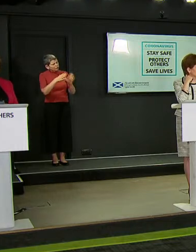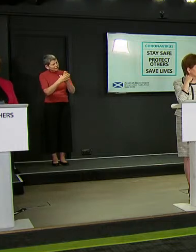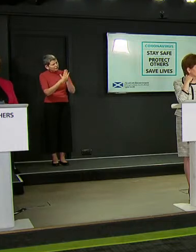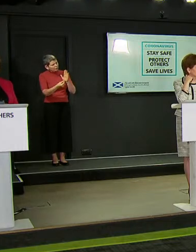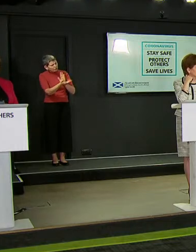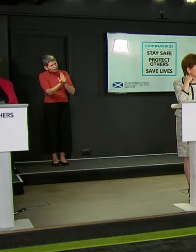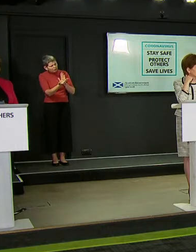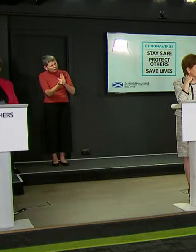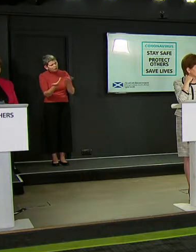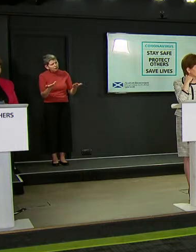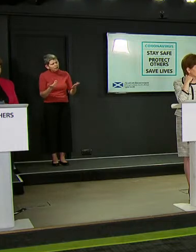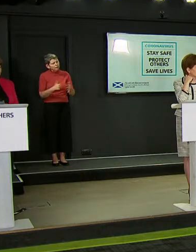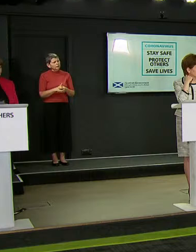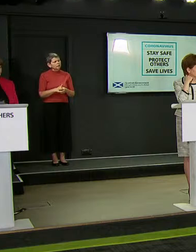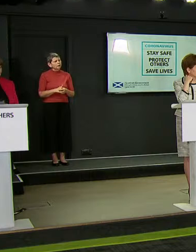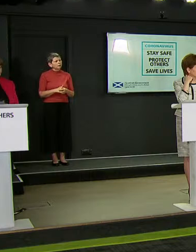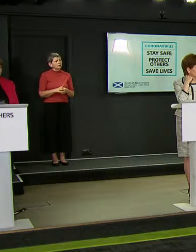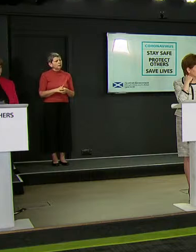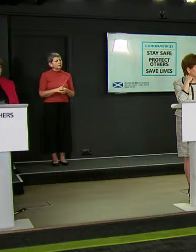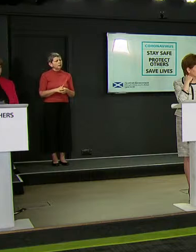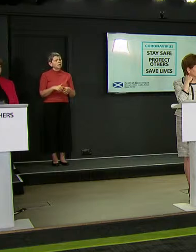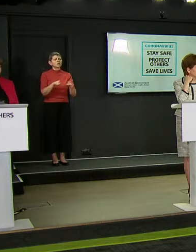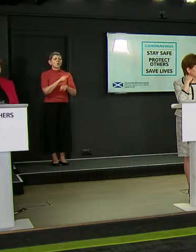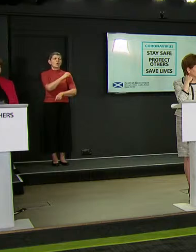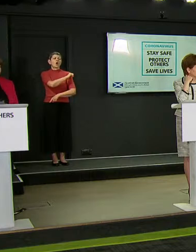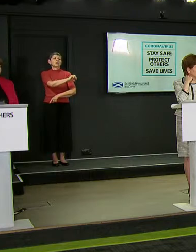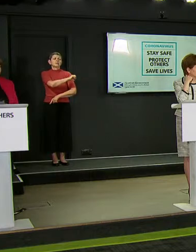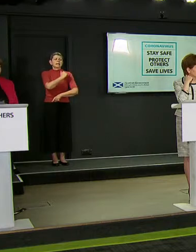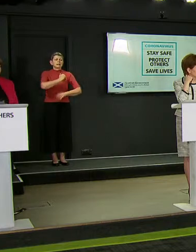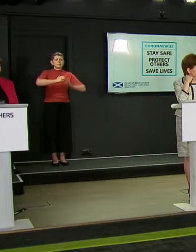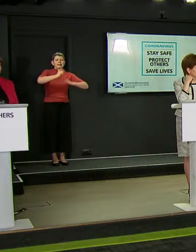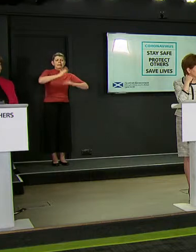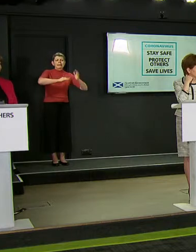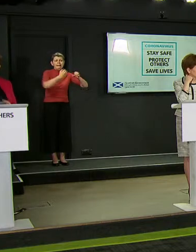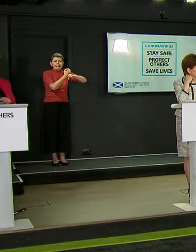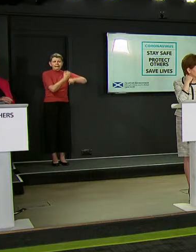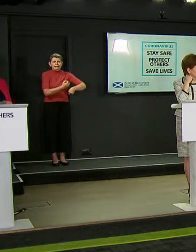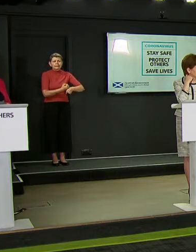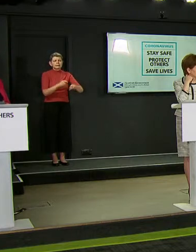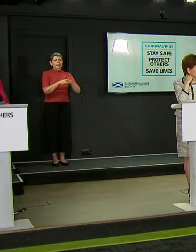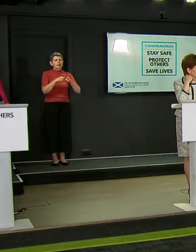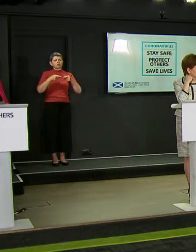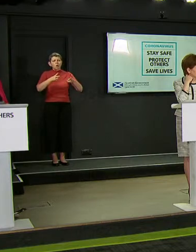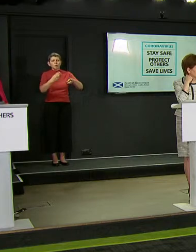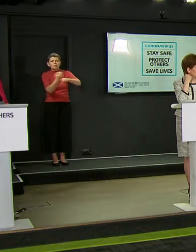Yeah, like the sort of hospital building and road building and that sort of thing. Will you be saying-